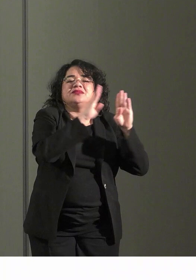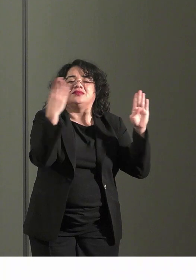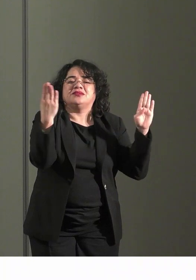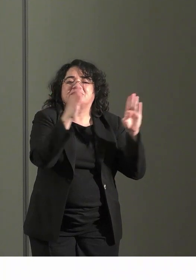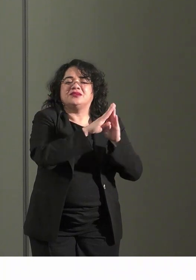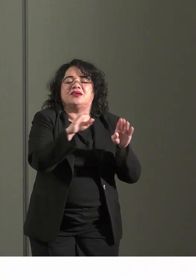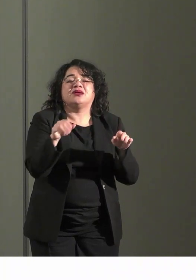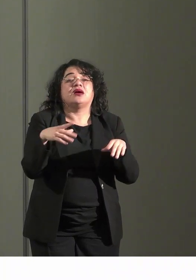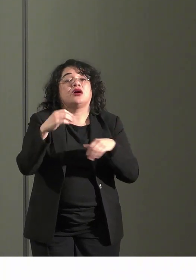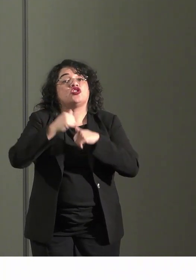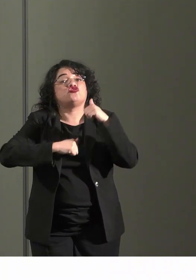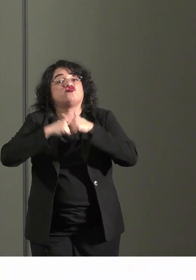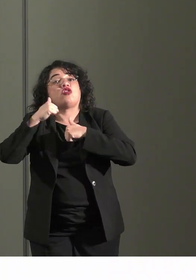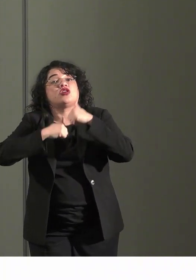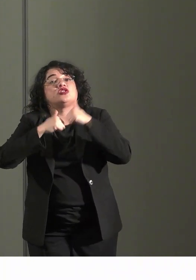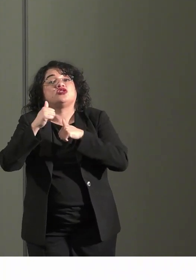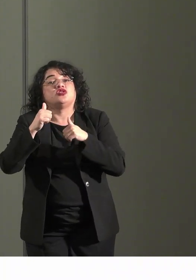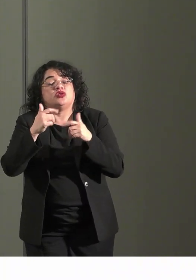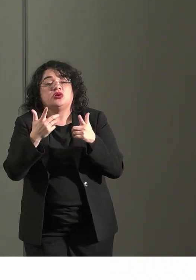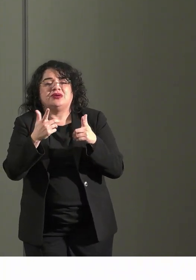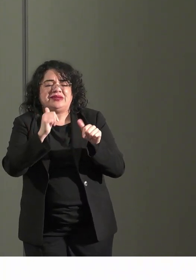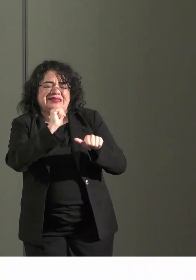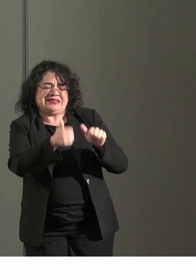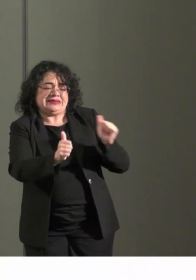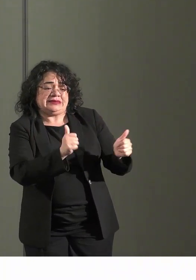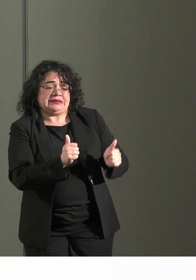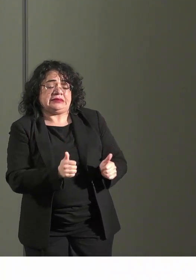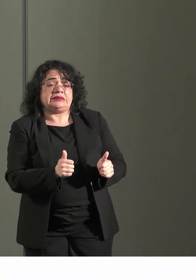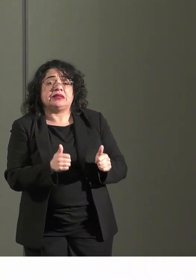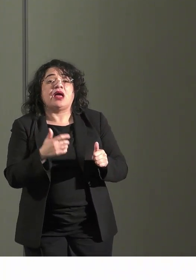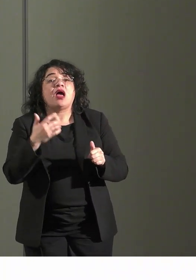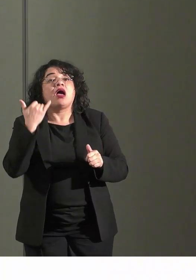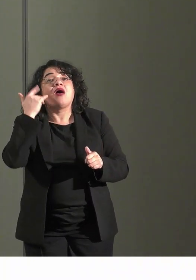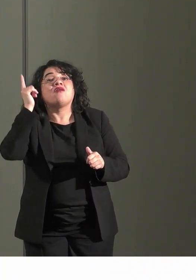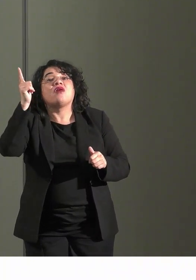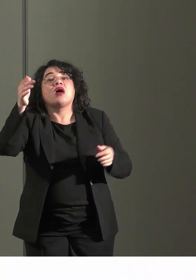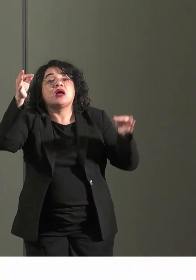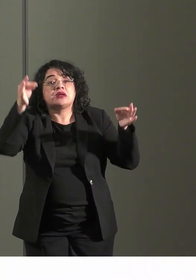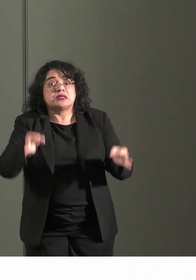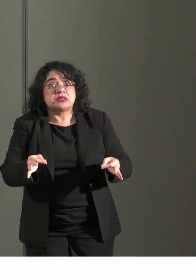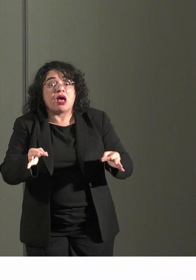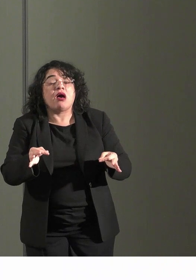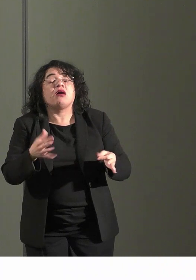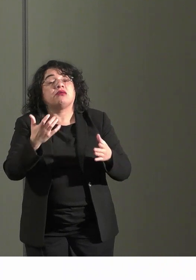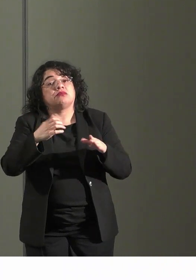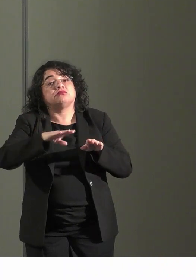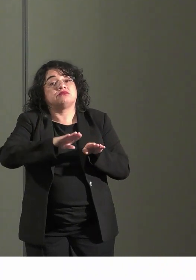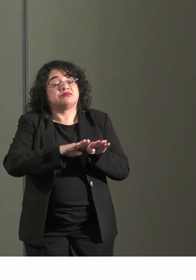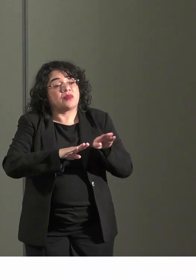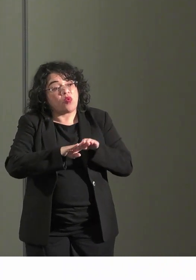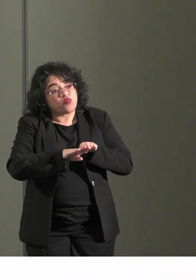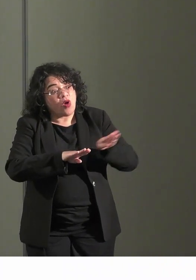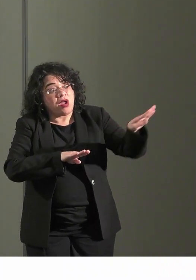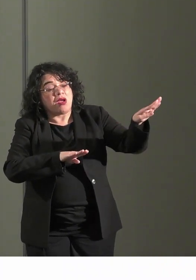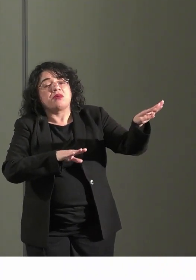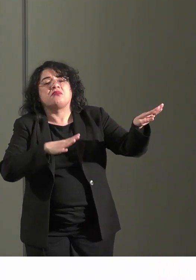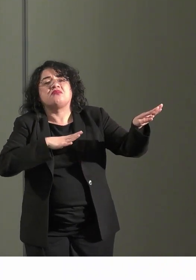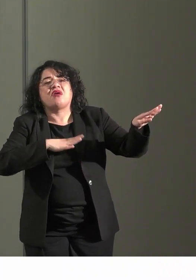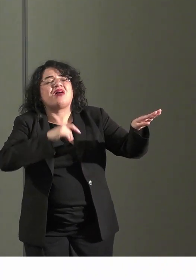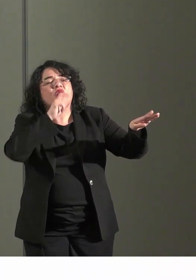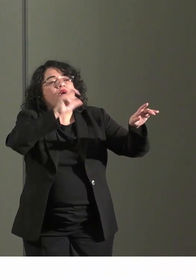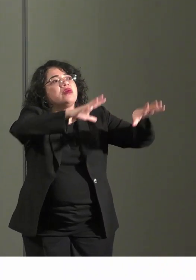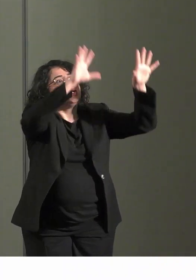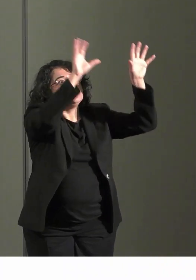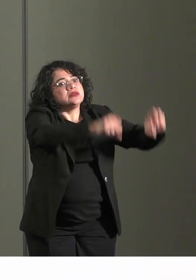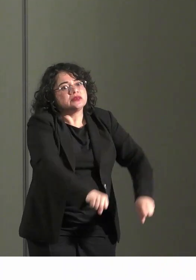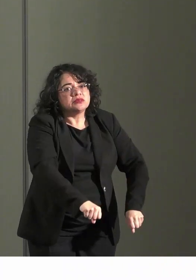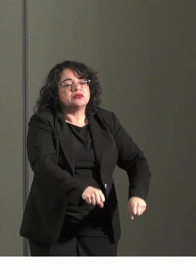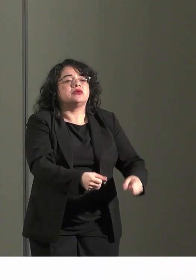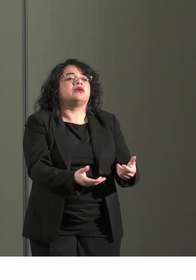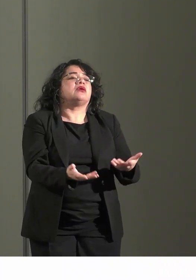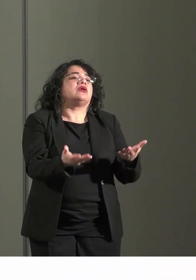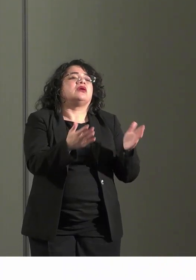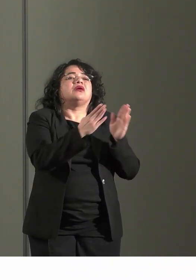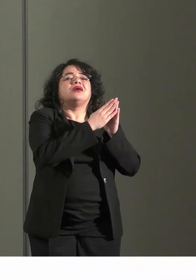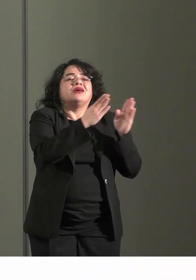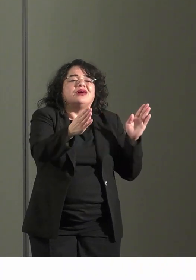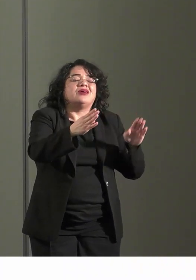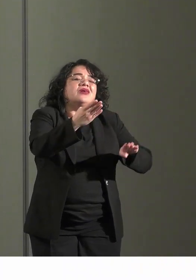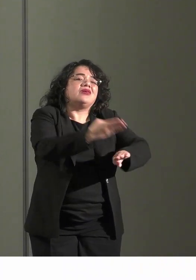features to get a ramp you need to come in don't need to tear down a wall or driveway to put it in.